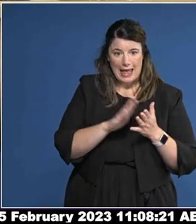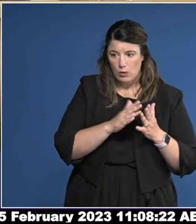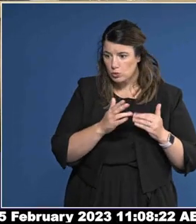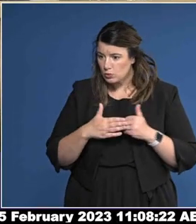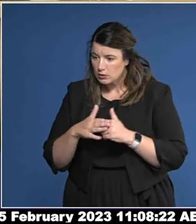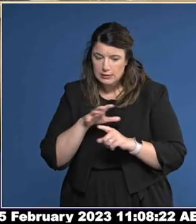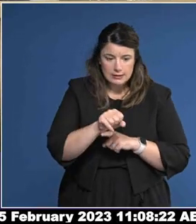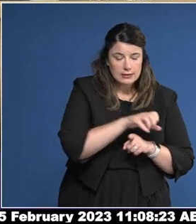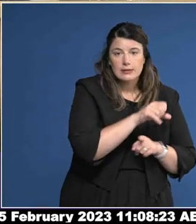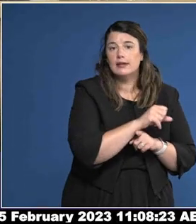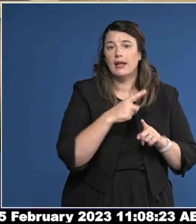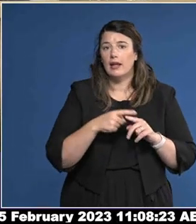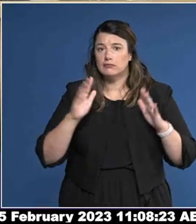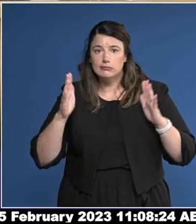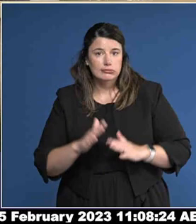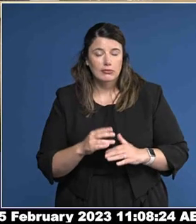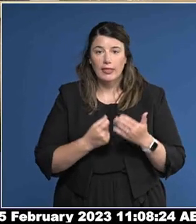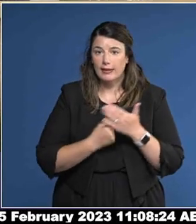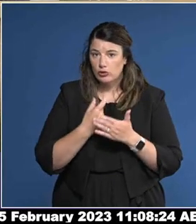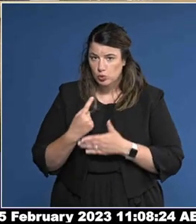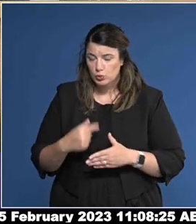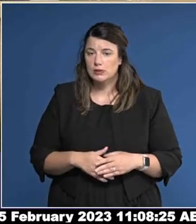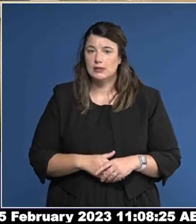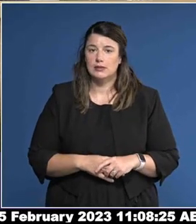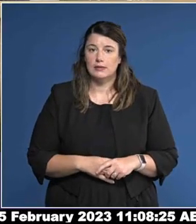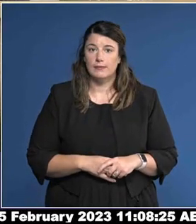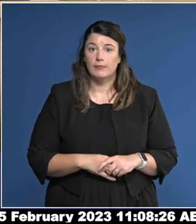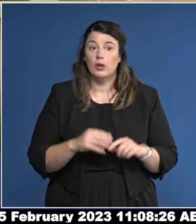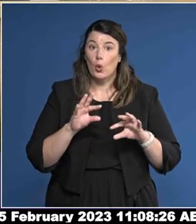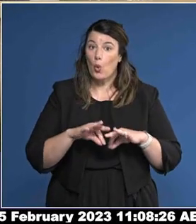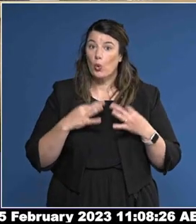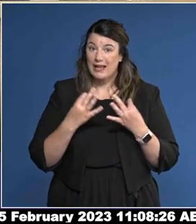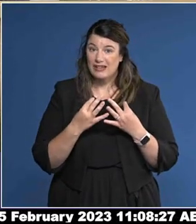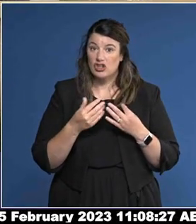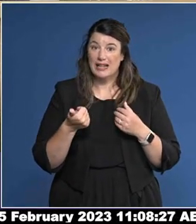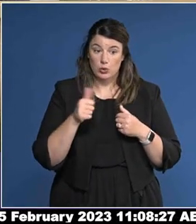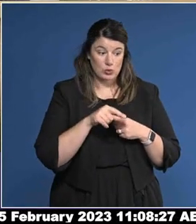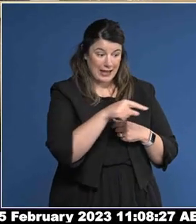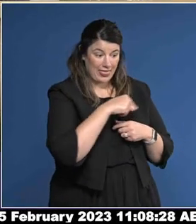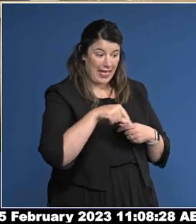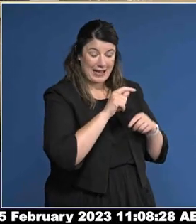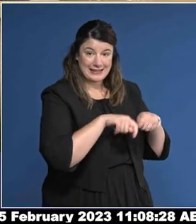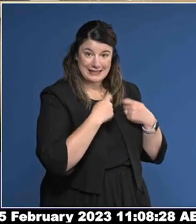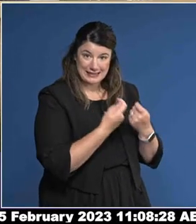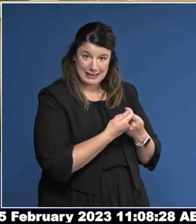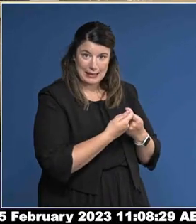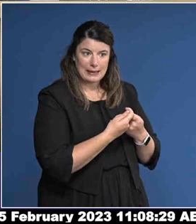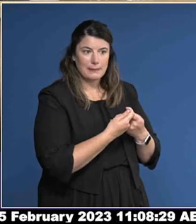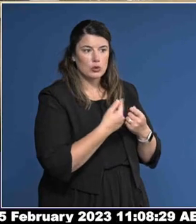And what we are also finding is that the organisation now is using that internal central team, particularly around practice leadership, safeguarding and behaviour